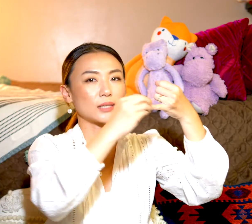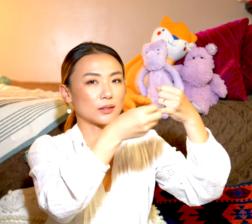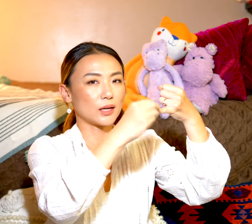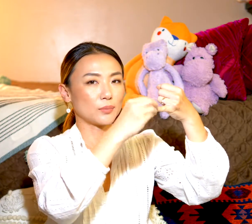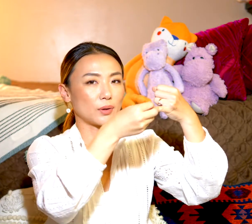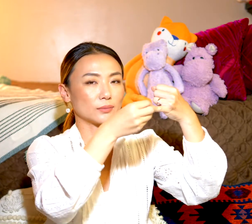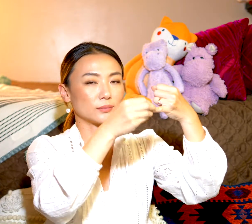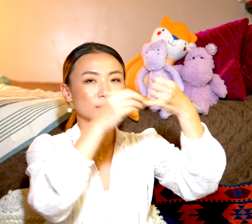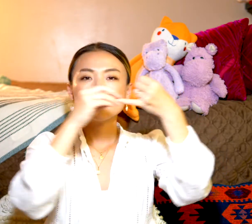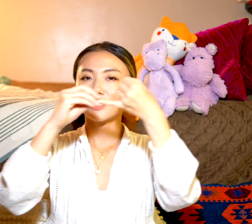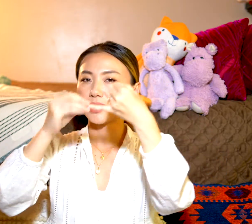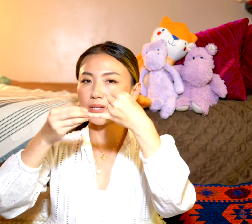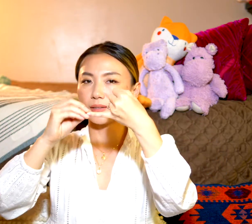Sakuranbo Cherry